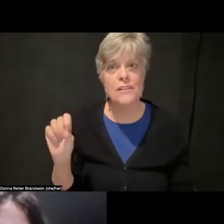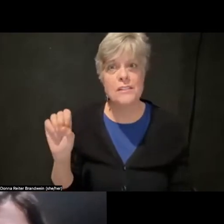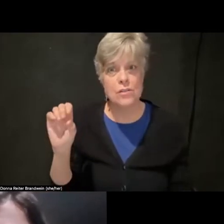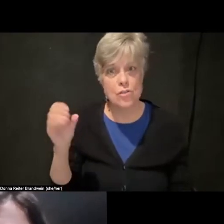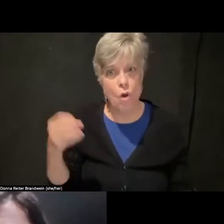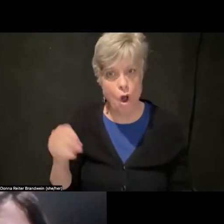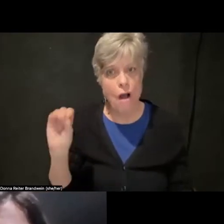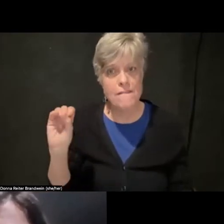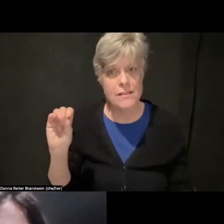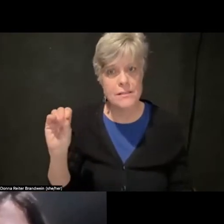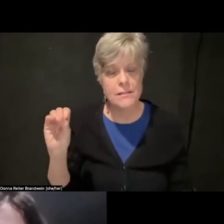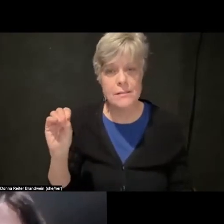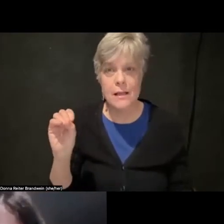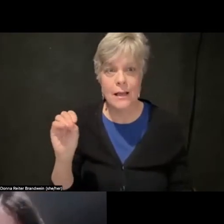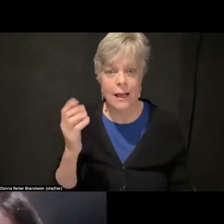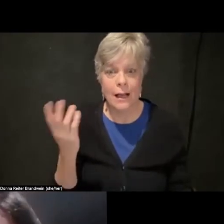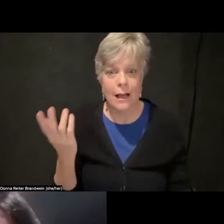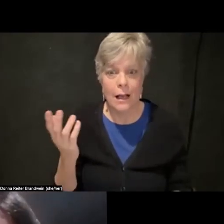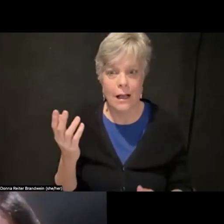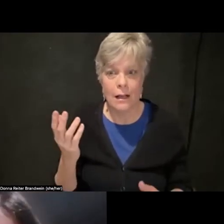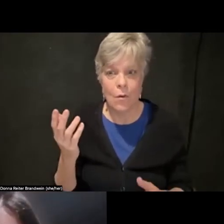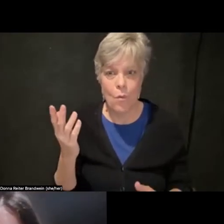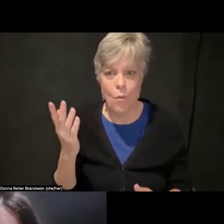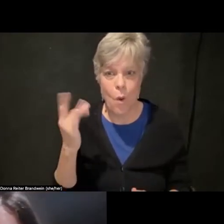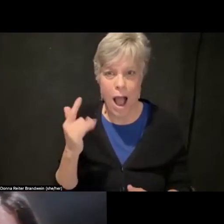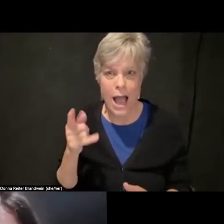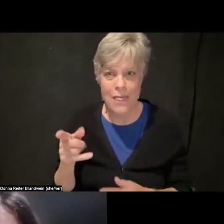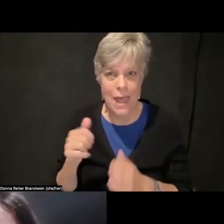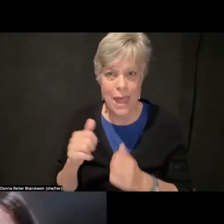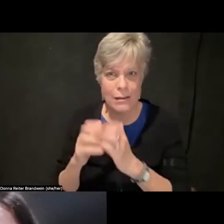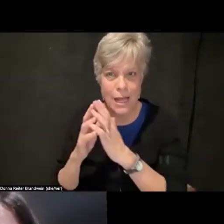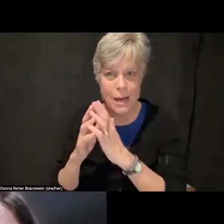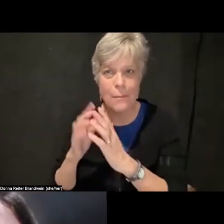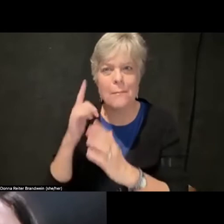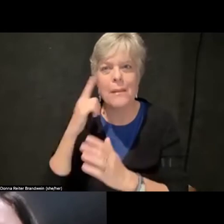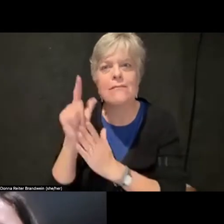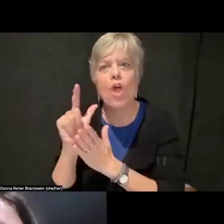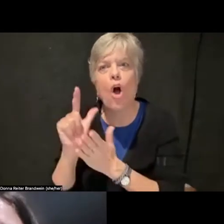because of a law, right? And disabled people know that.